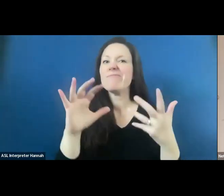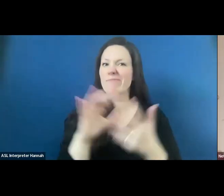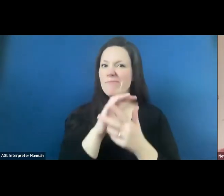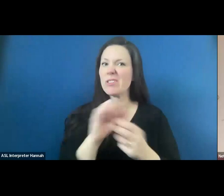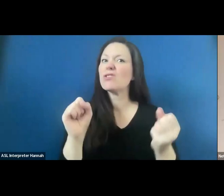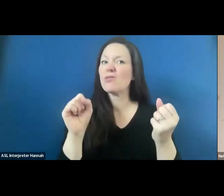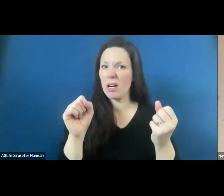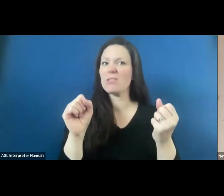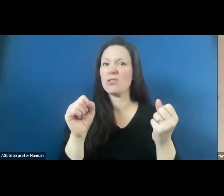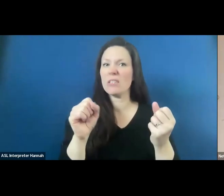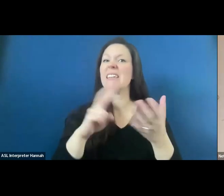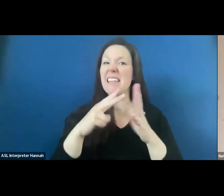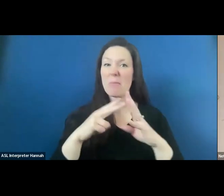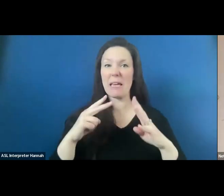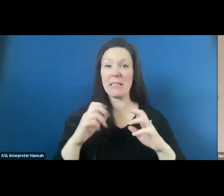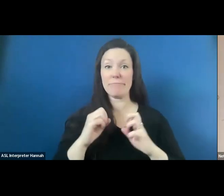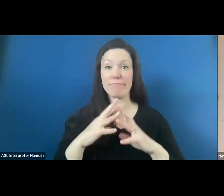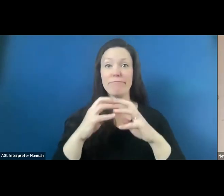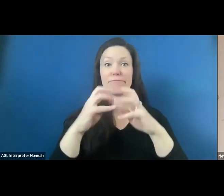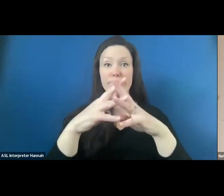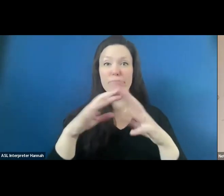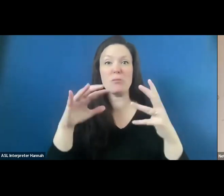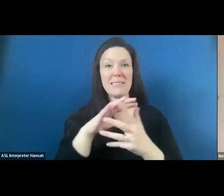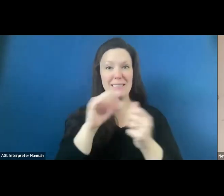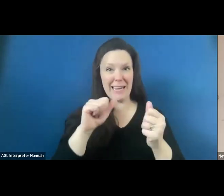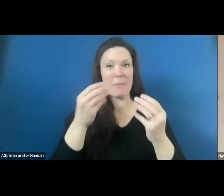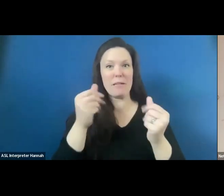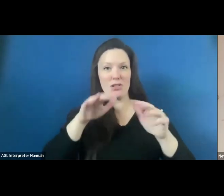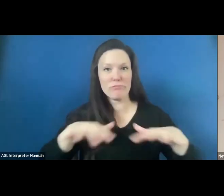but also the deliberate and inadvertent destruction of farmland